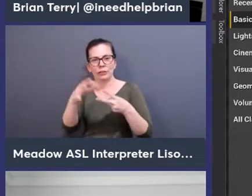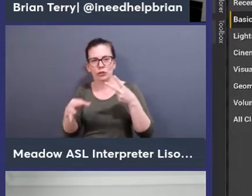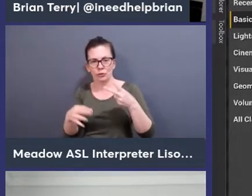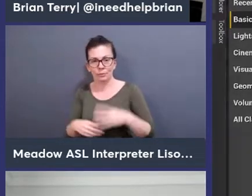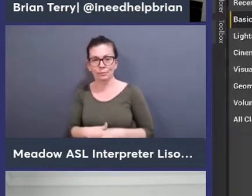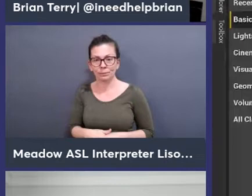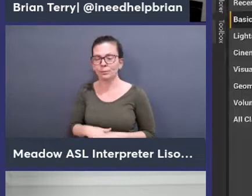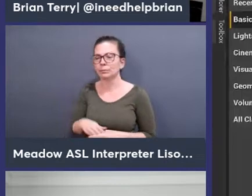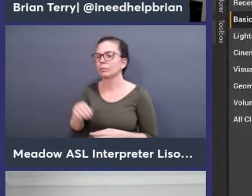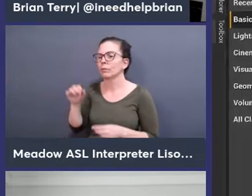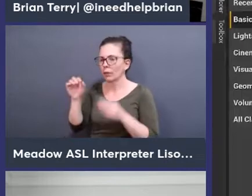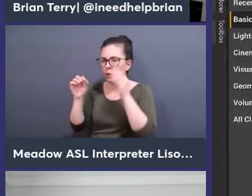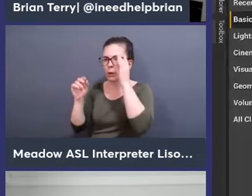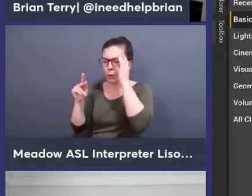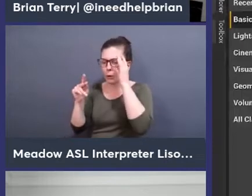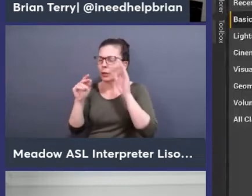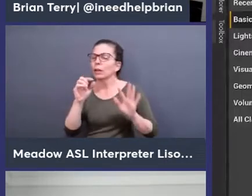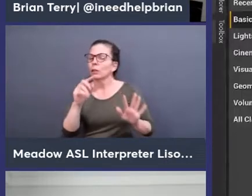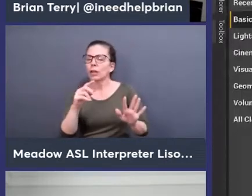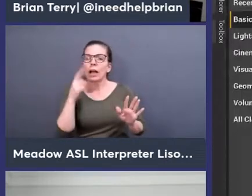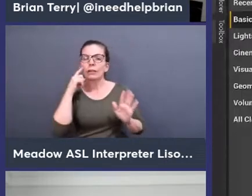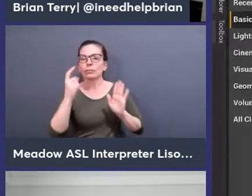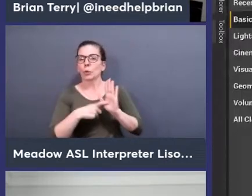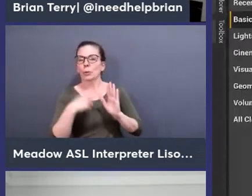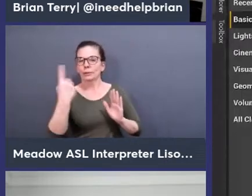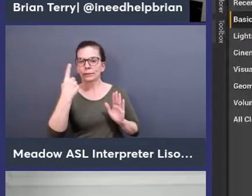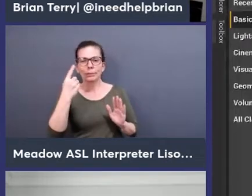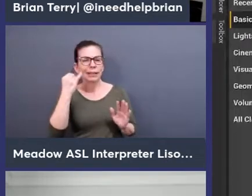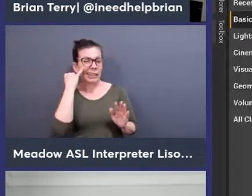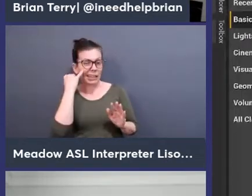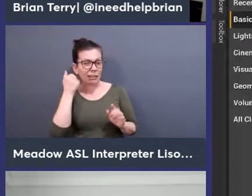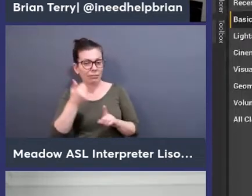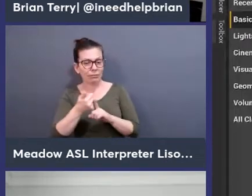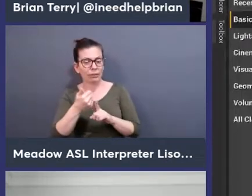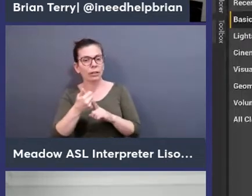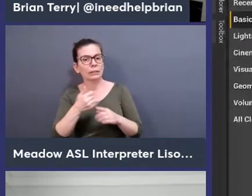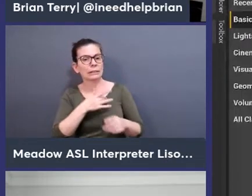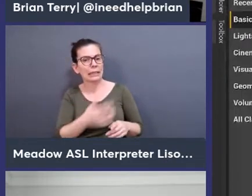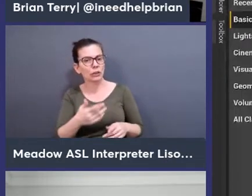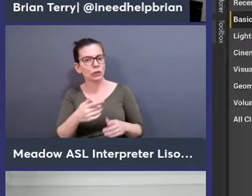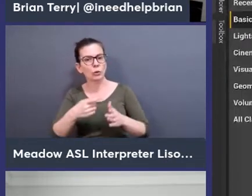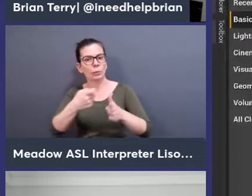Yeah, so what, so something that I've noticed is like, if you're usually billing out, you know,